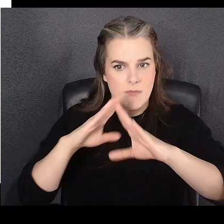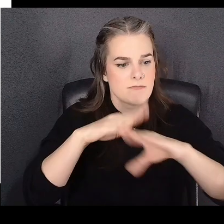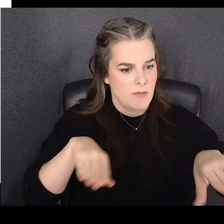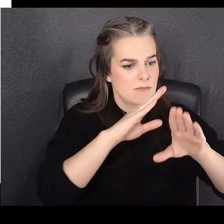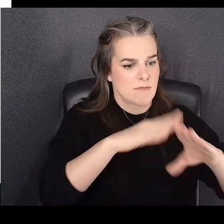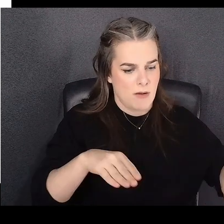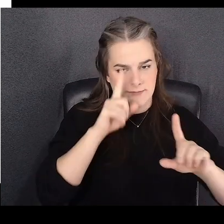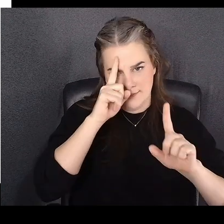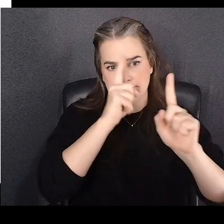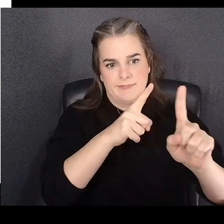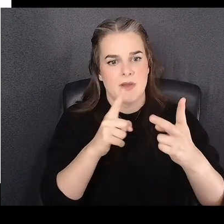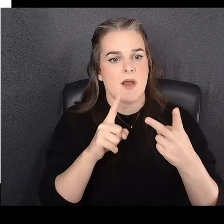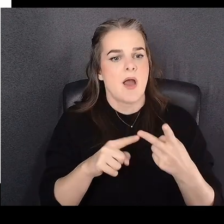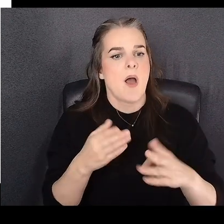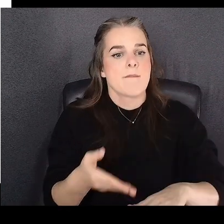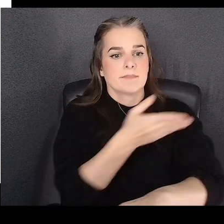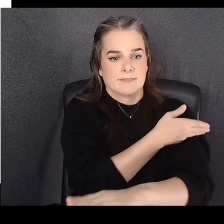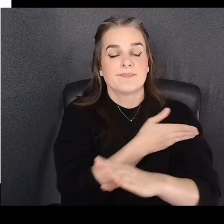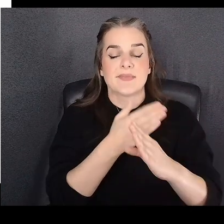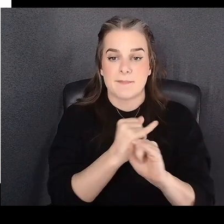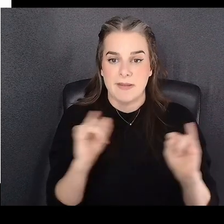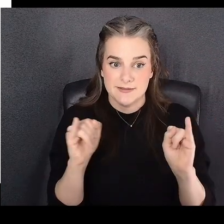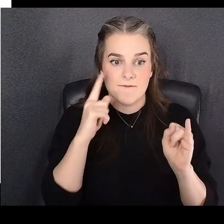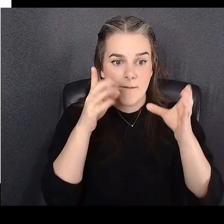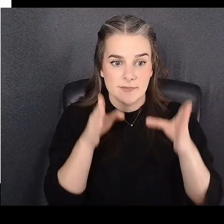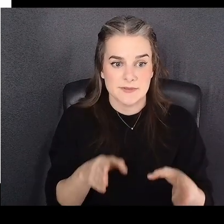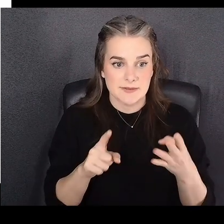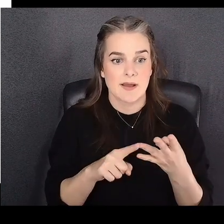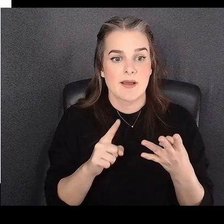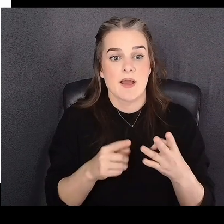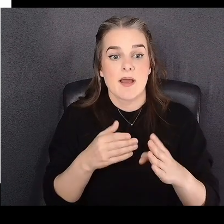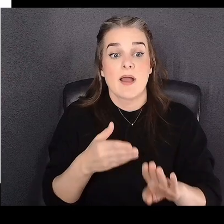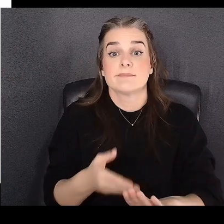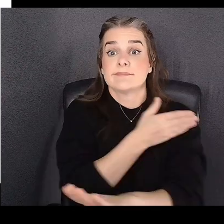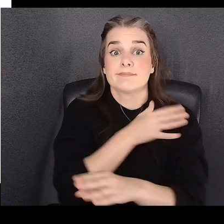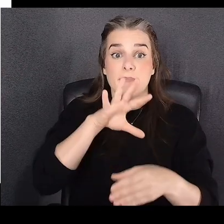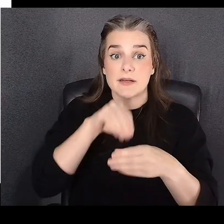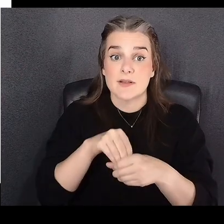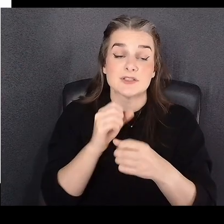It expands participation in sports, arts, games, leisure.